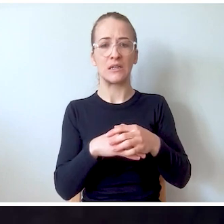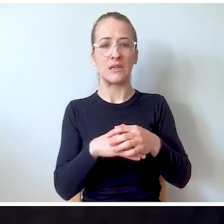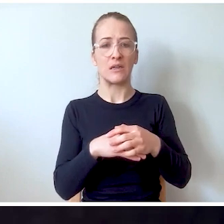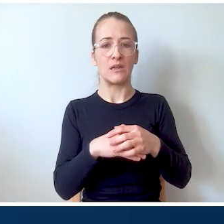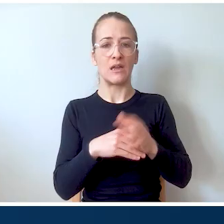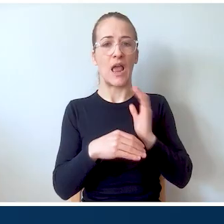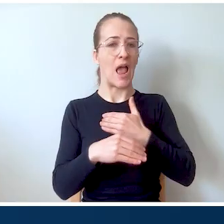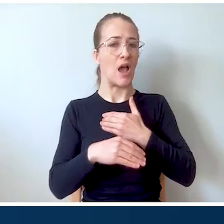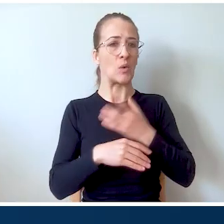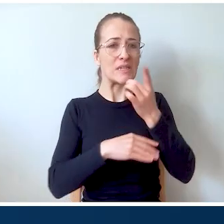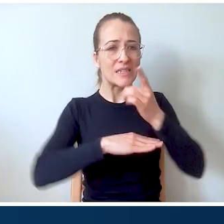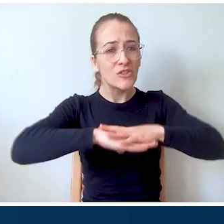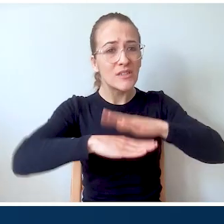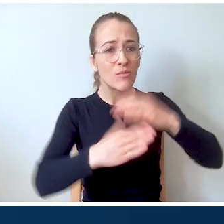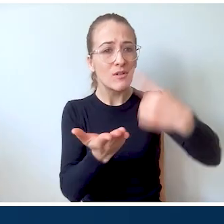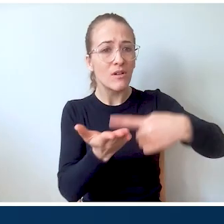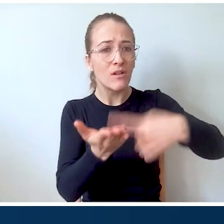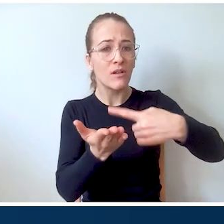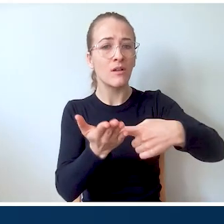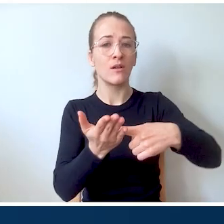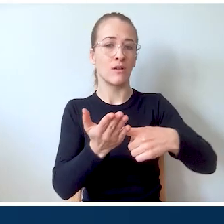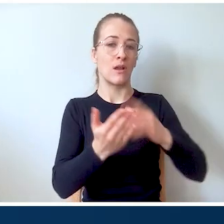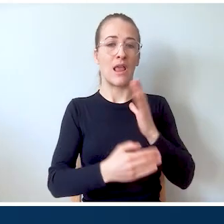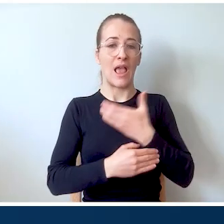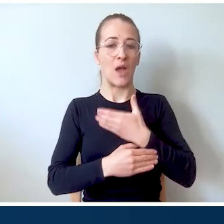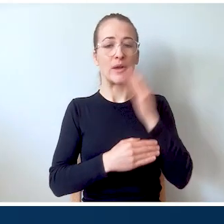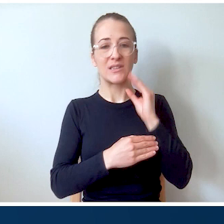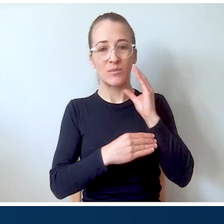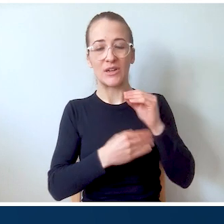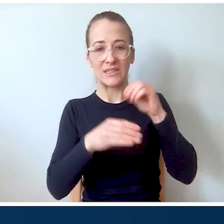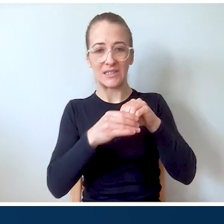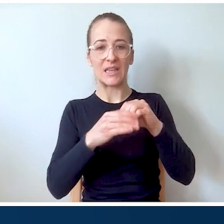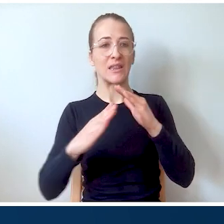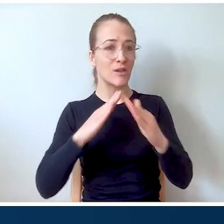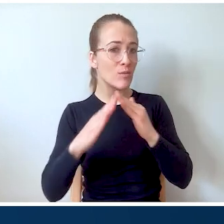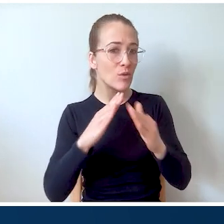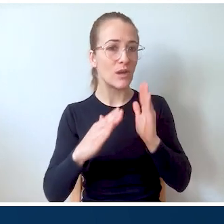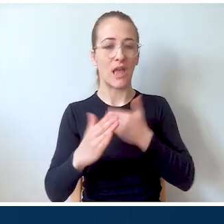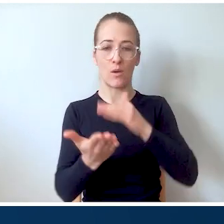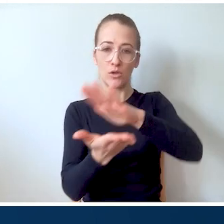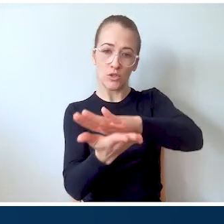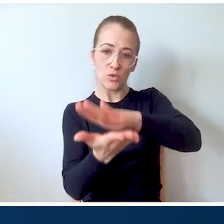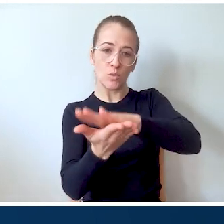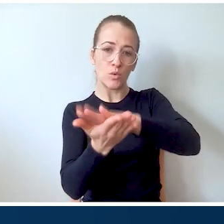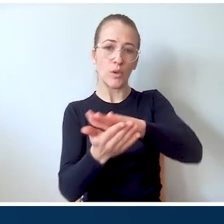our dinner tables. Our experiences within our community, our schools. - That's right.